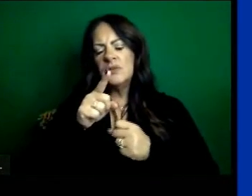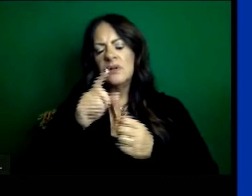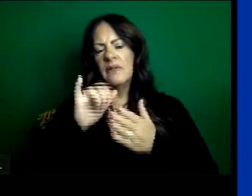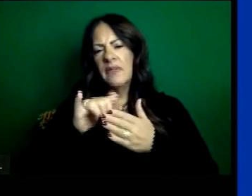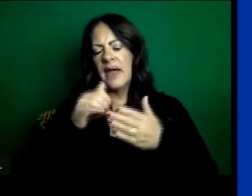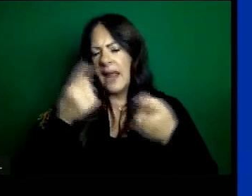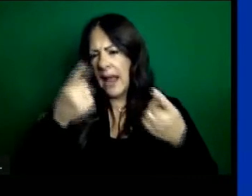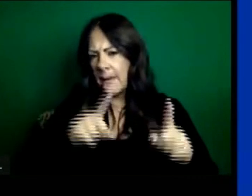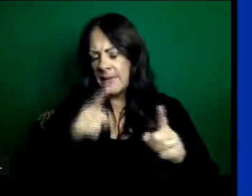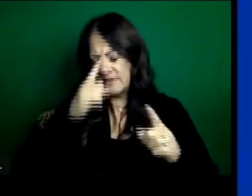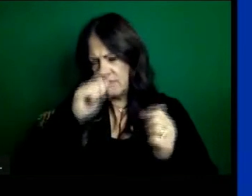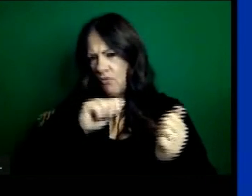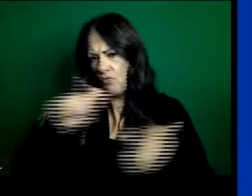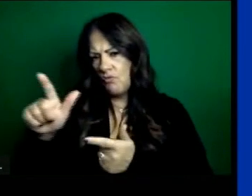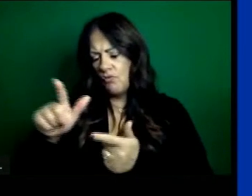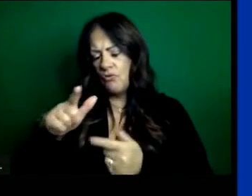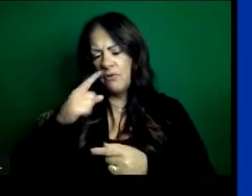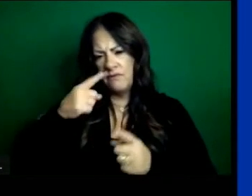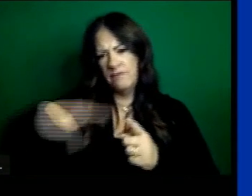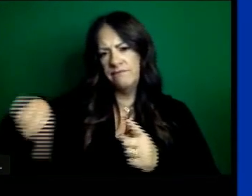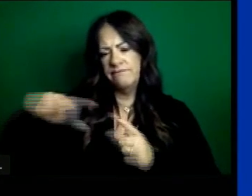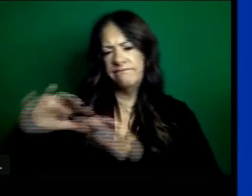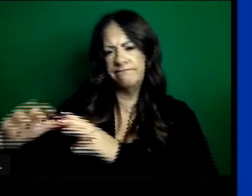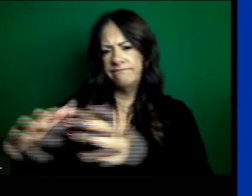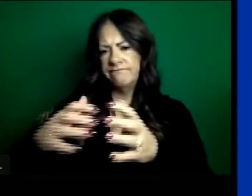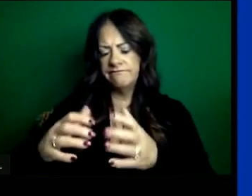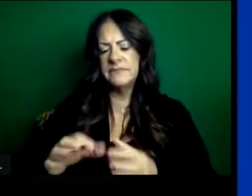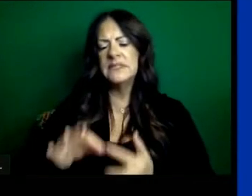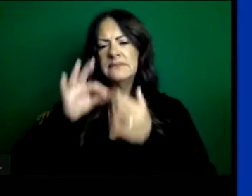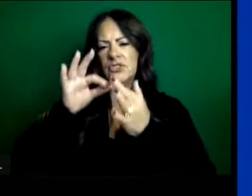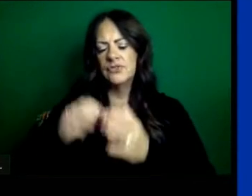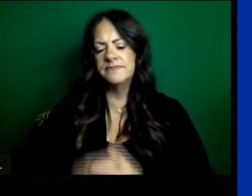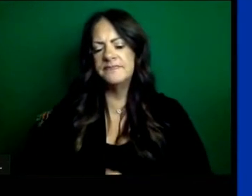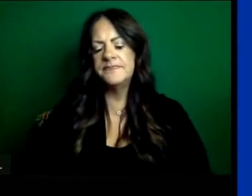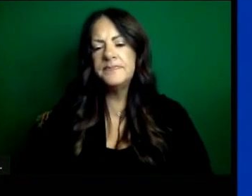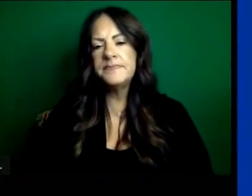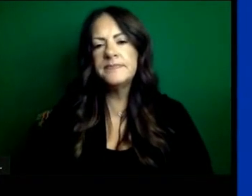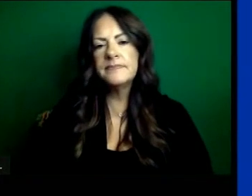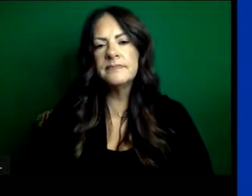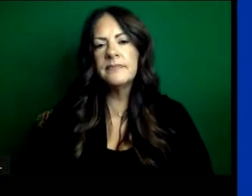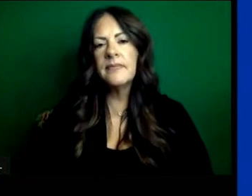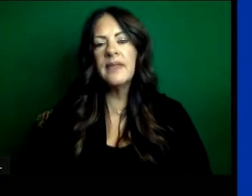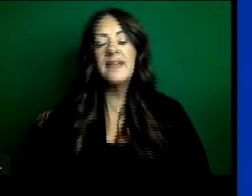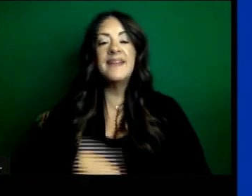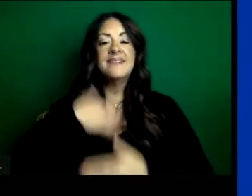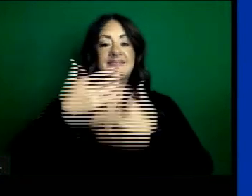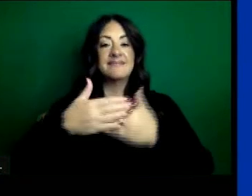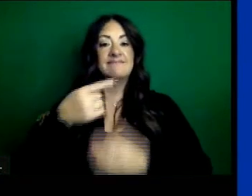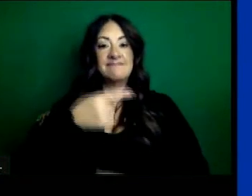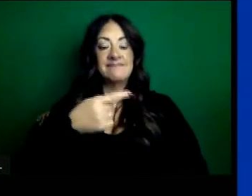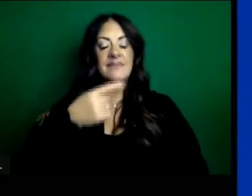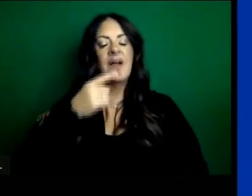THIS FORWARD WITH SO MANY PARTNERS TO MAKE SURE CALIFORNIA RESIDENTS ARE